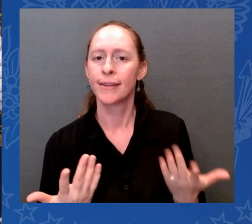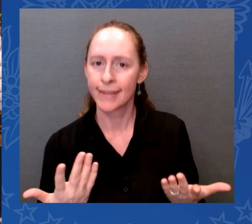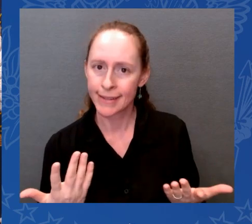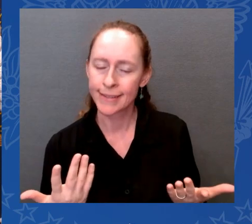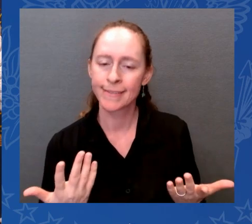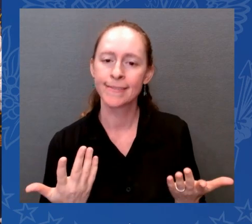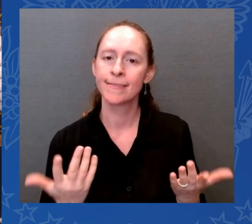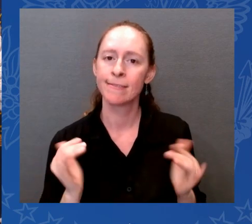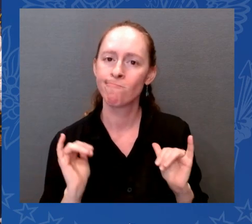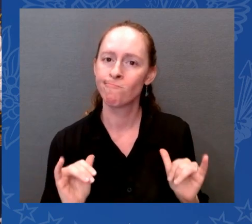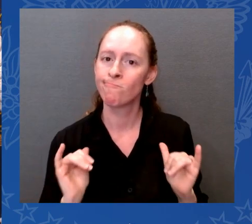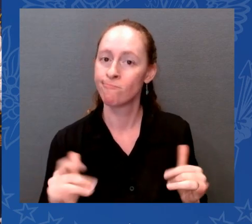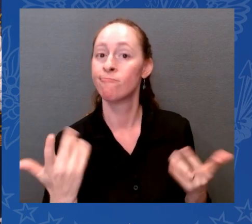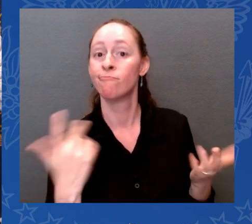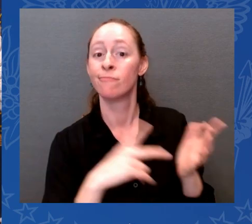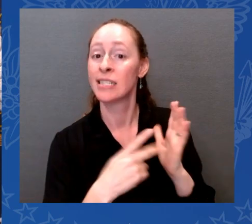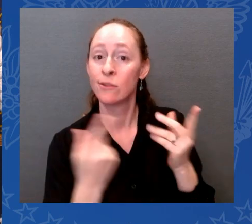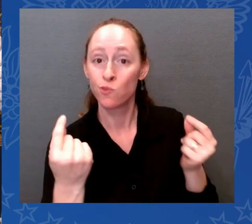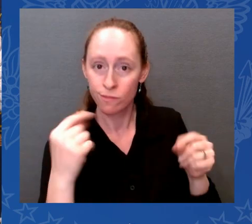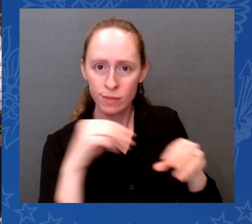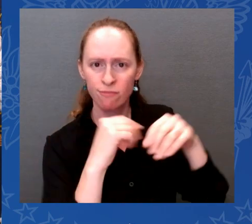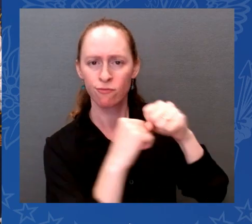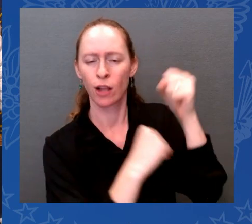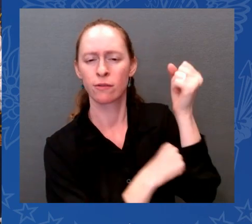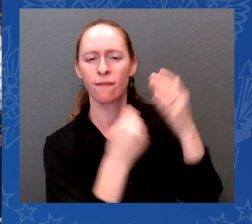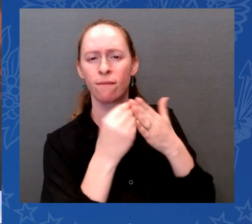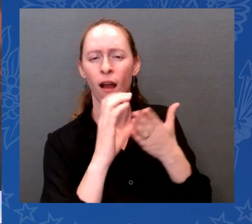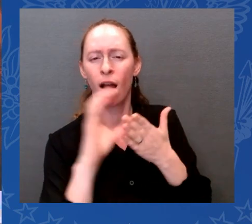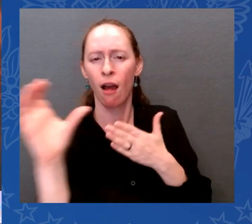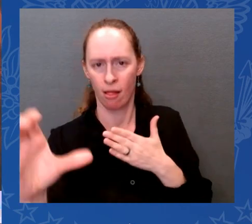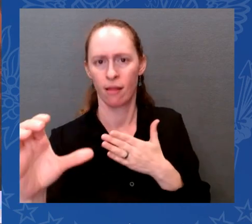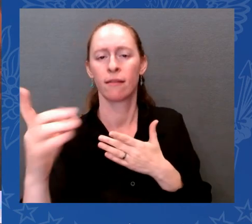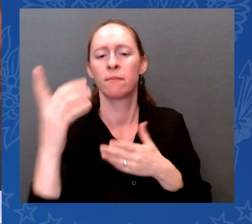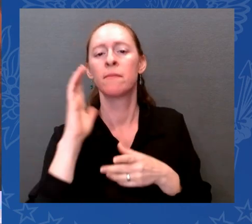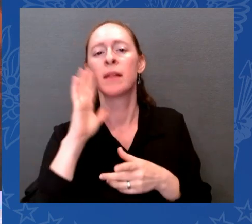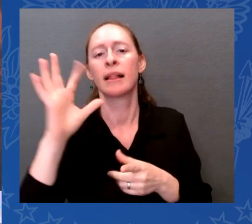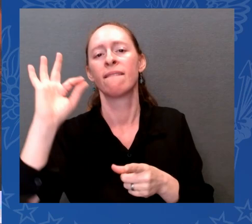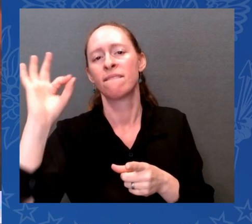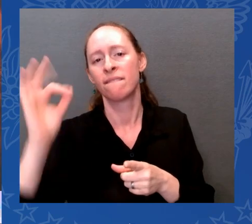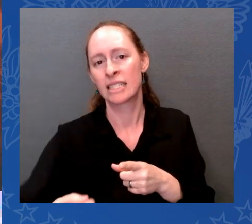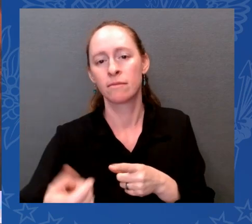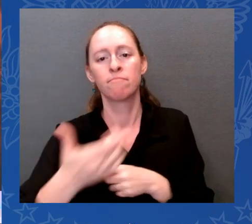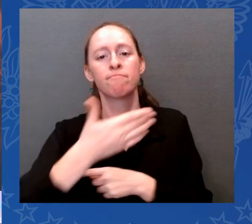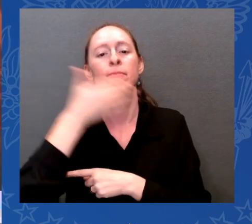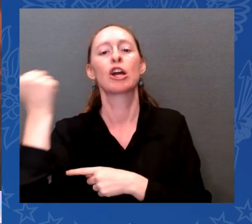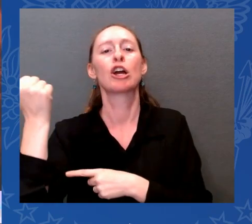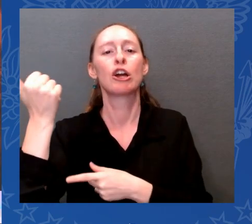reduce fire risk, and supercharge our clean energy future. We're also maximizing protections for people